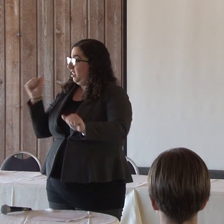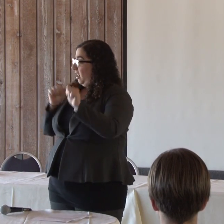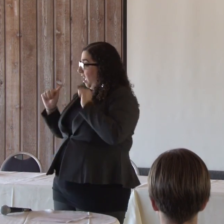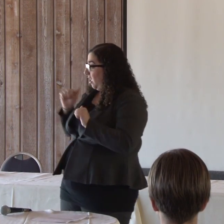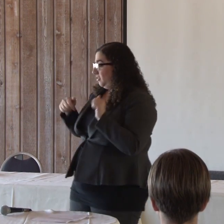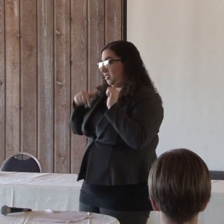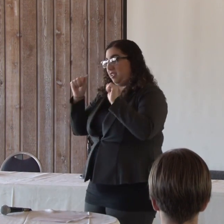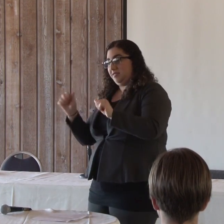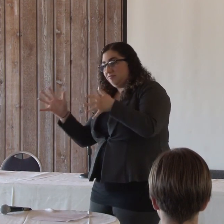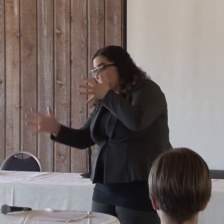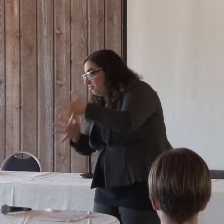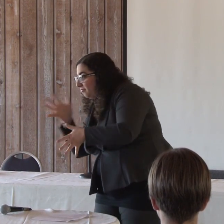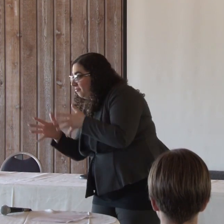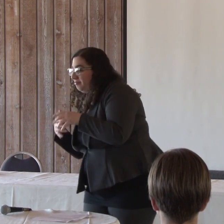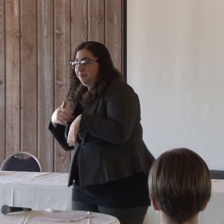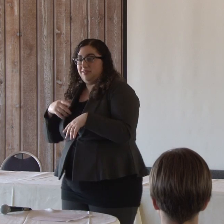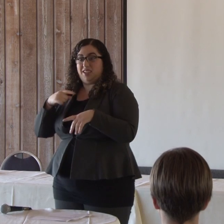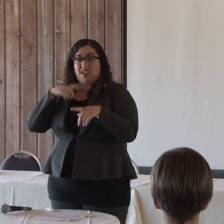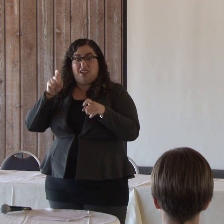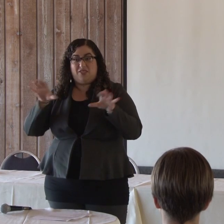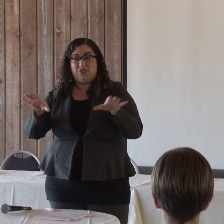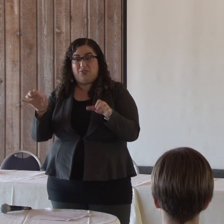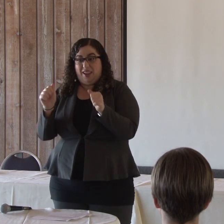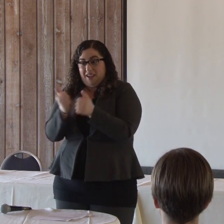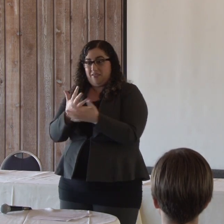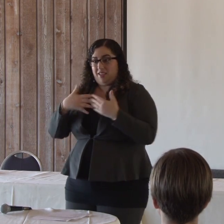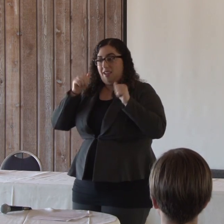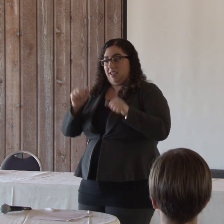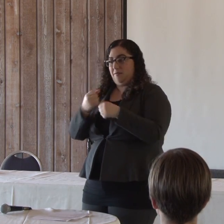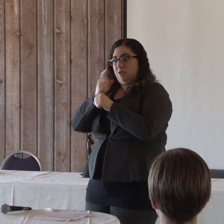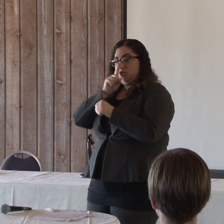And I'm used to gesturing I can sit with this individual, I can draw, I can